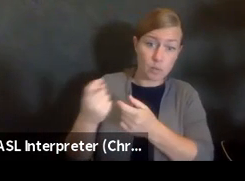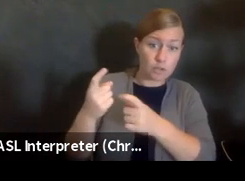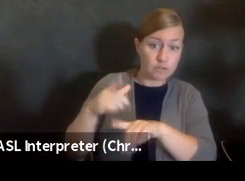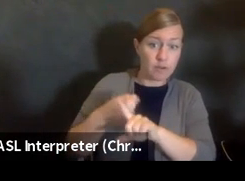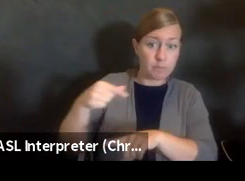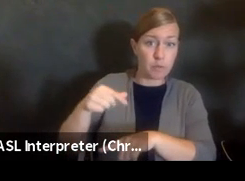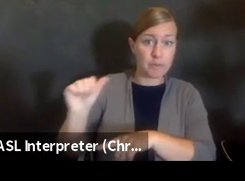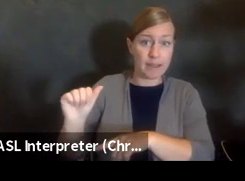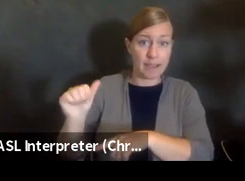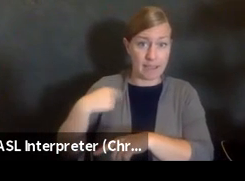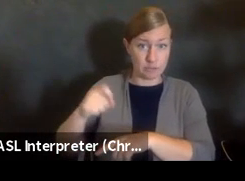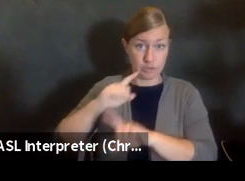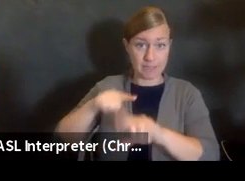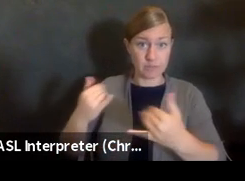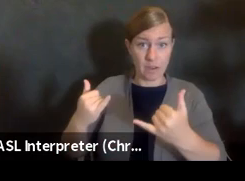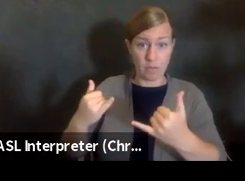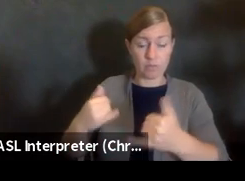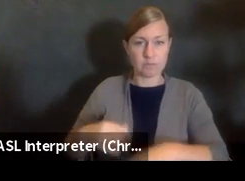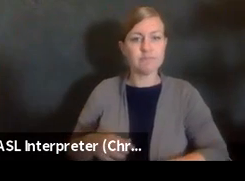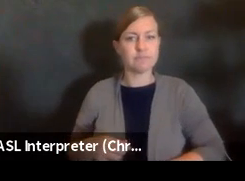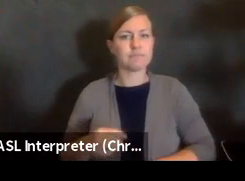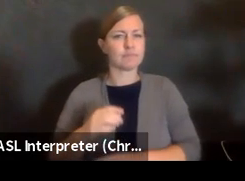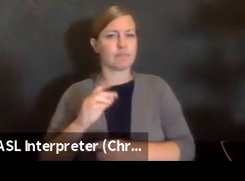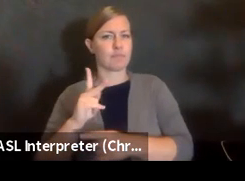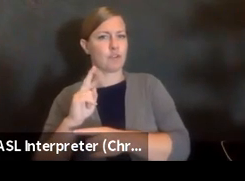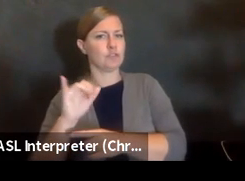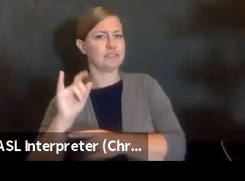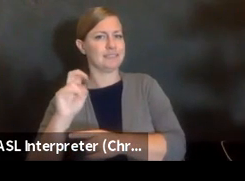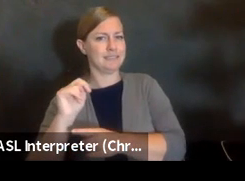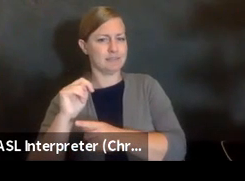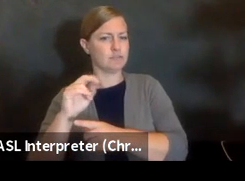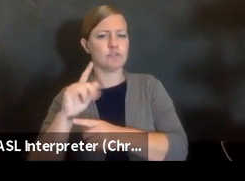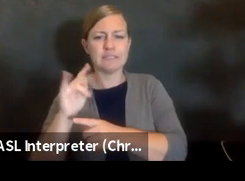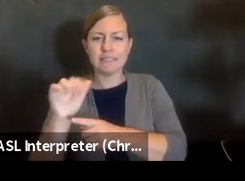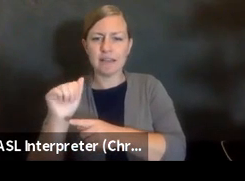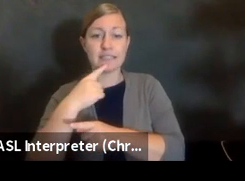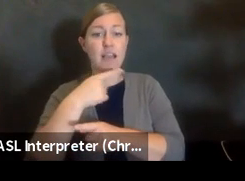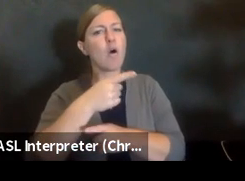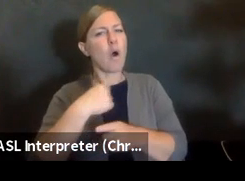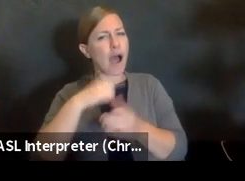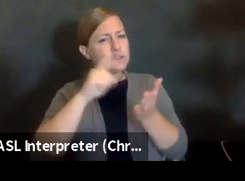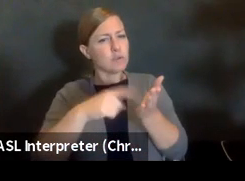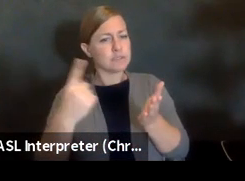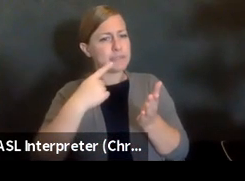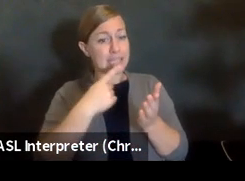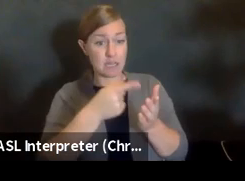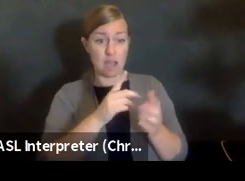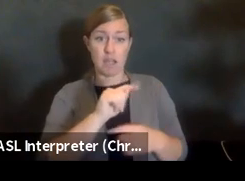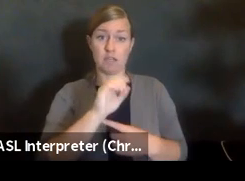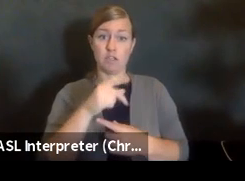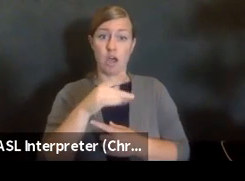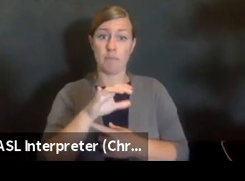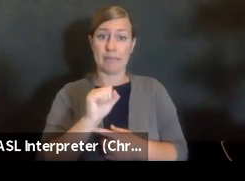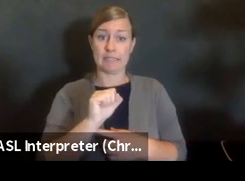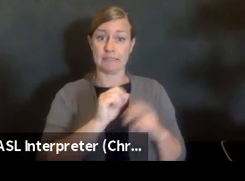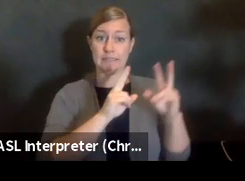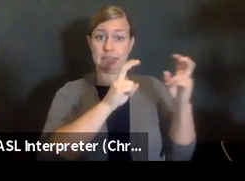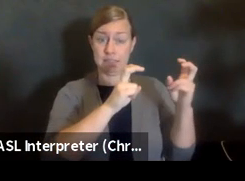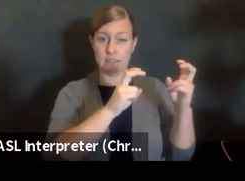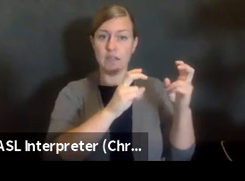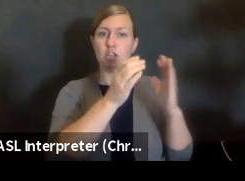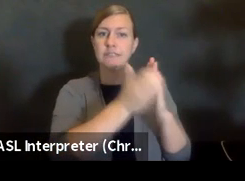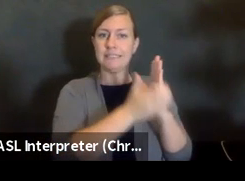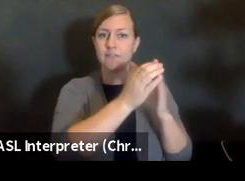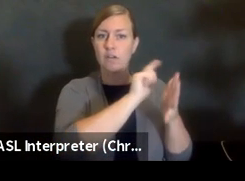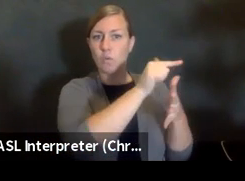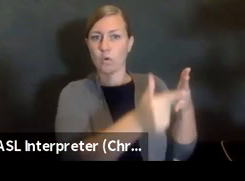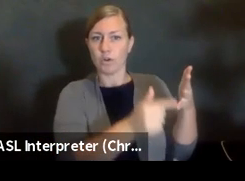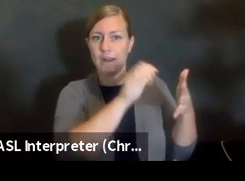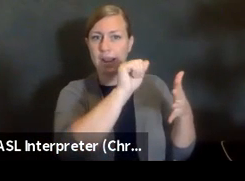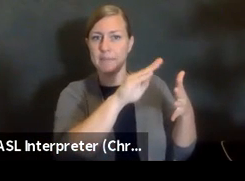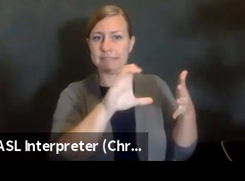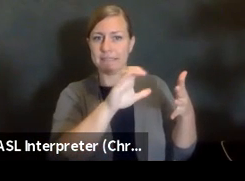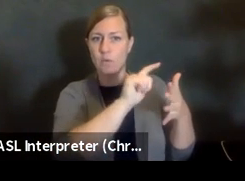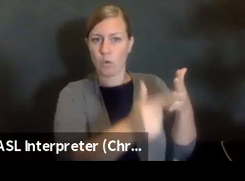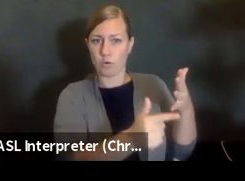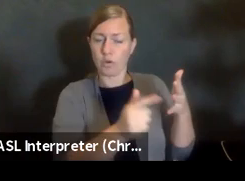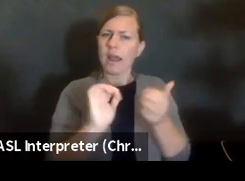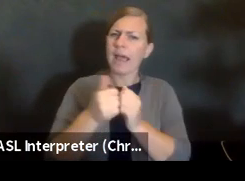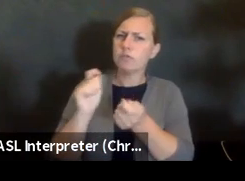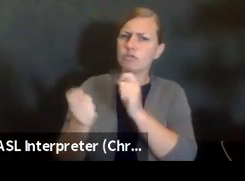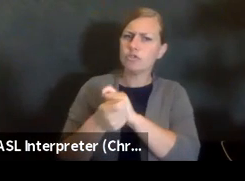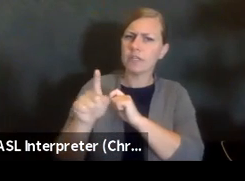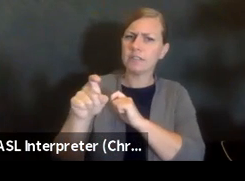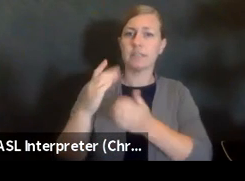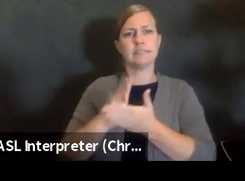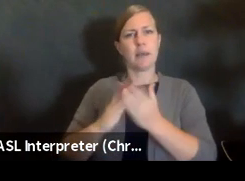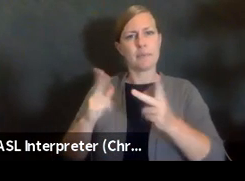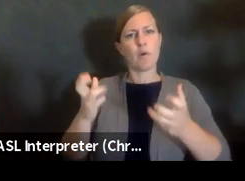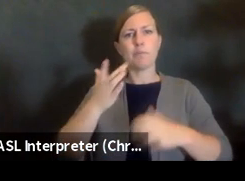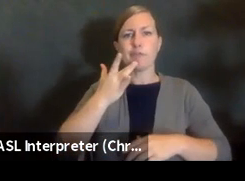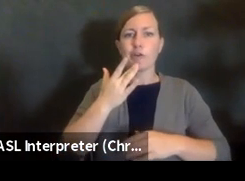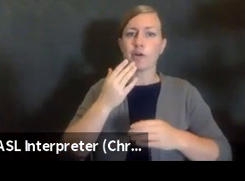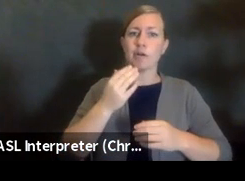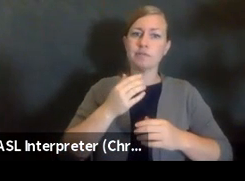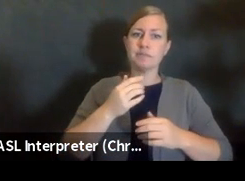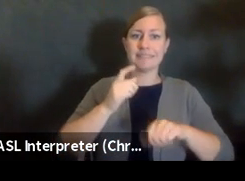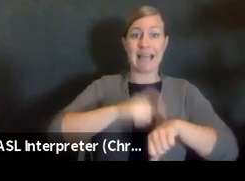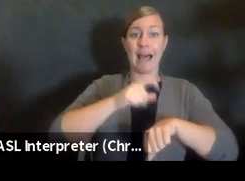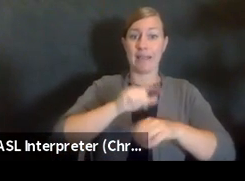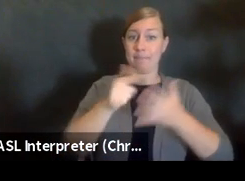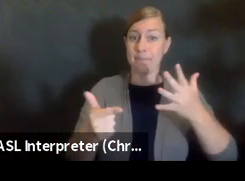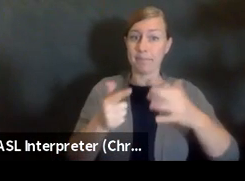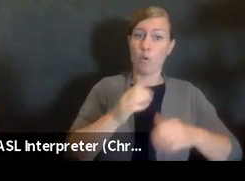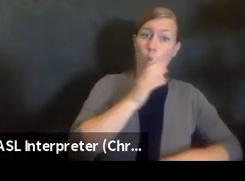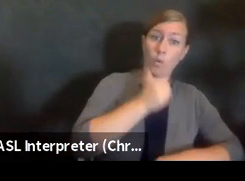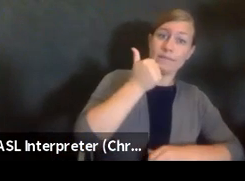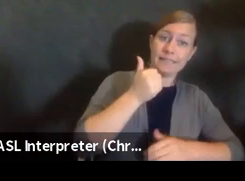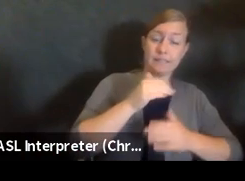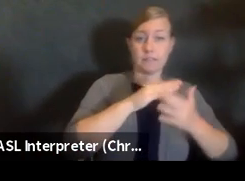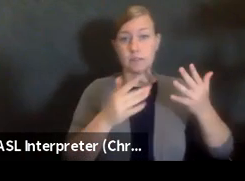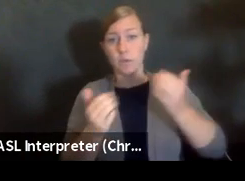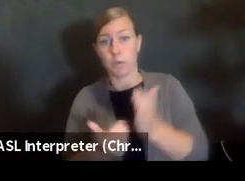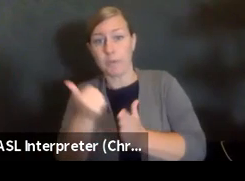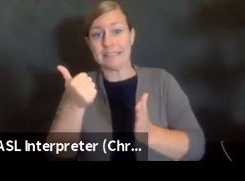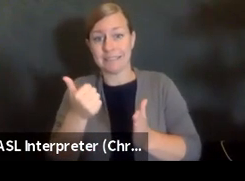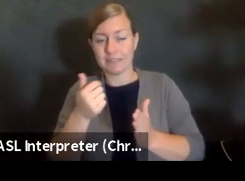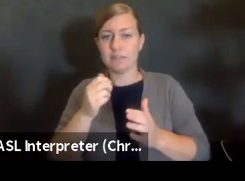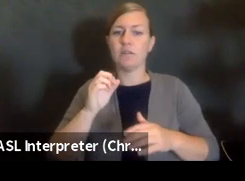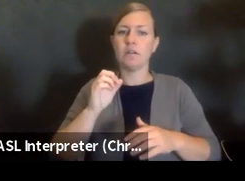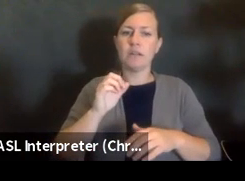Kristina Wambold: I did notice that there's a question about topics and that they default into alpha order and how can we change this? Somebody would like to be able to do it by oldest to newest or maybe just reorganize it. So not be individual assignments but the topics.